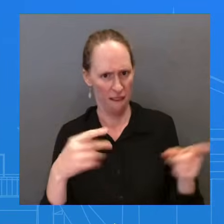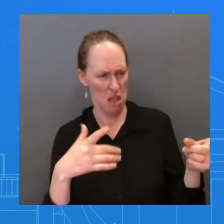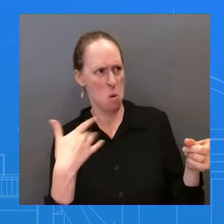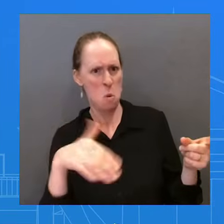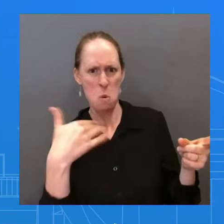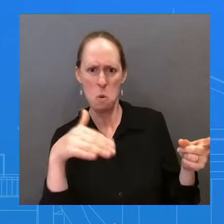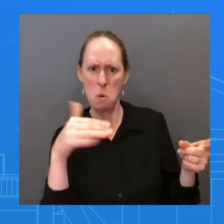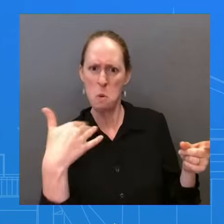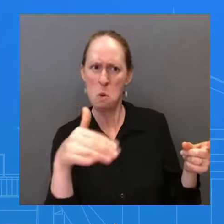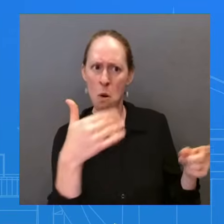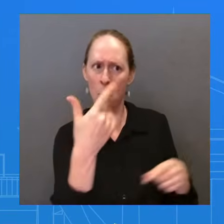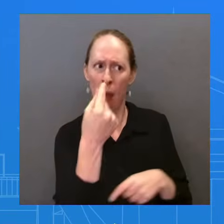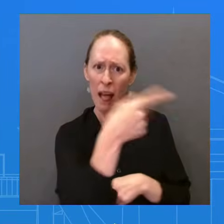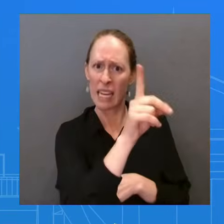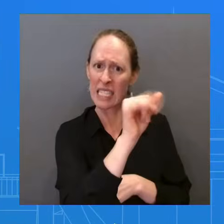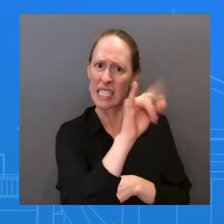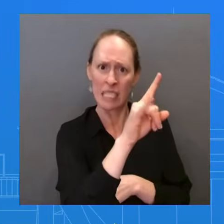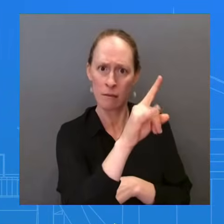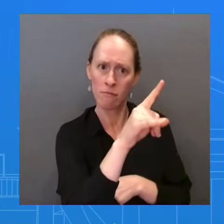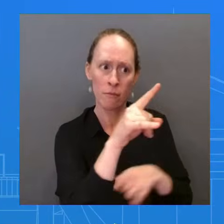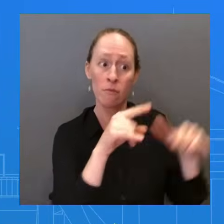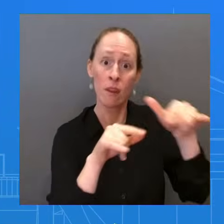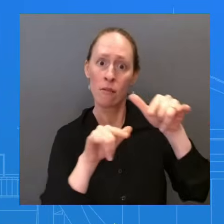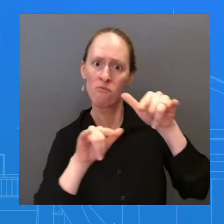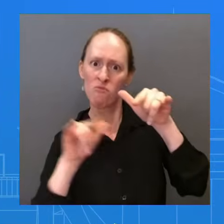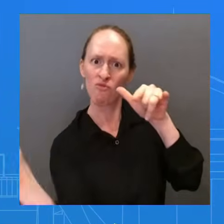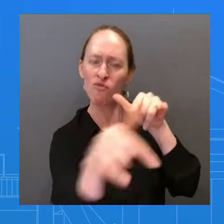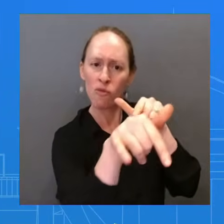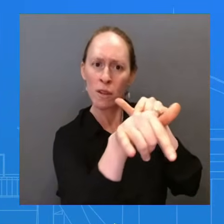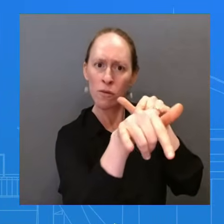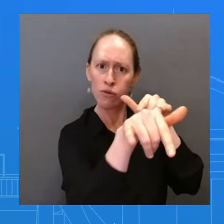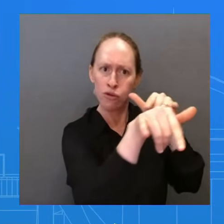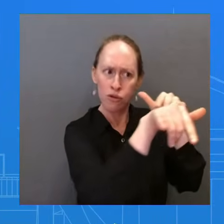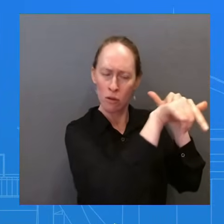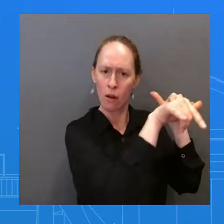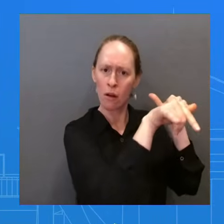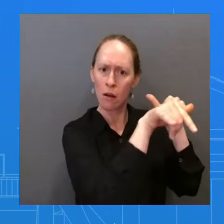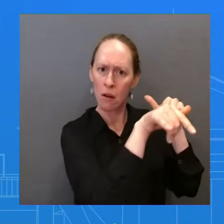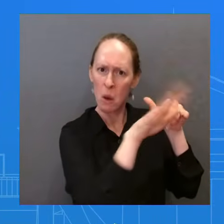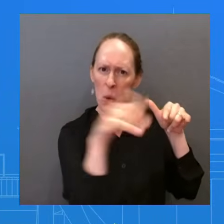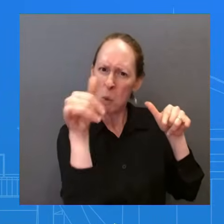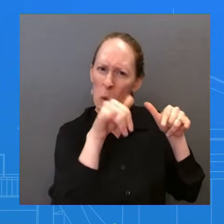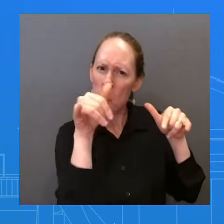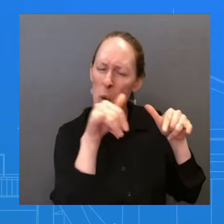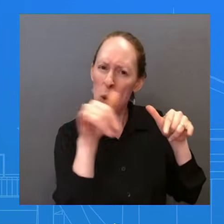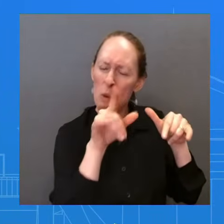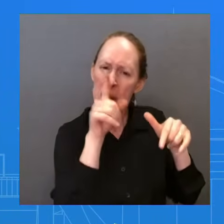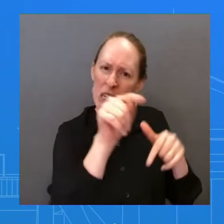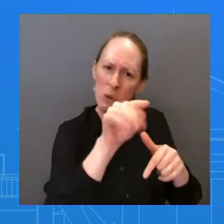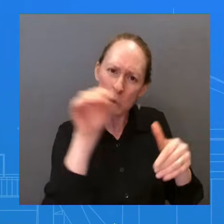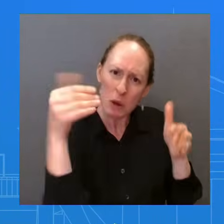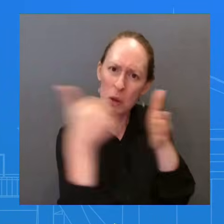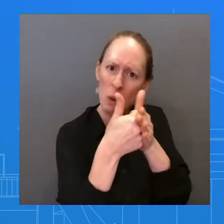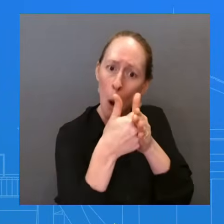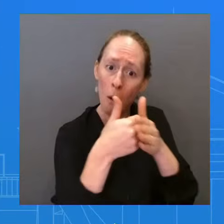which just tells you how close it was -- several hundred feet. That's dangerous. And, you know, one of the reasons